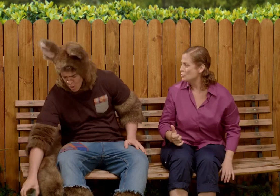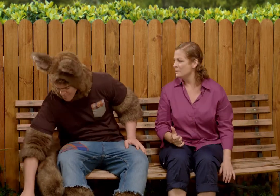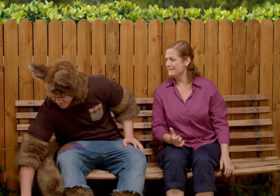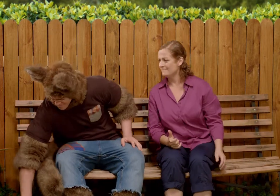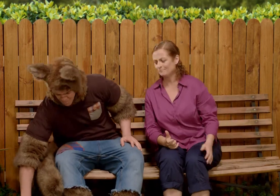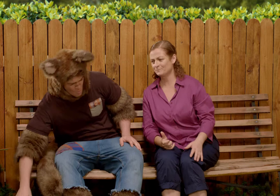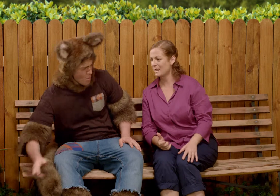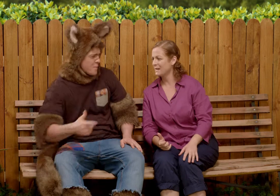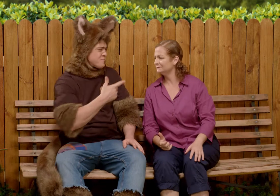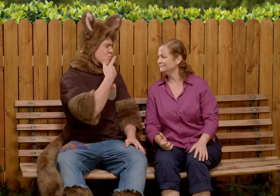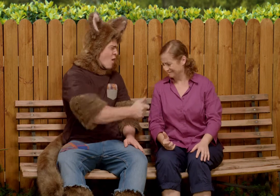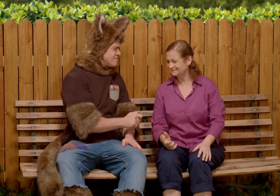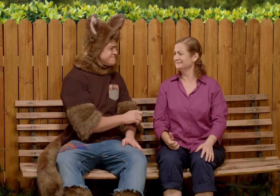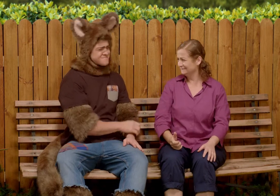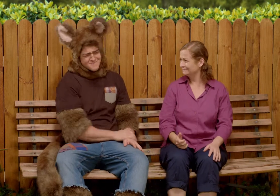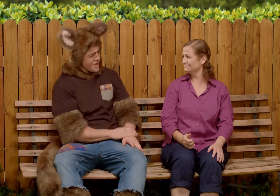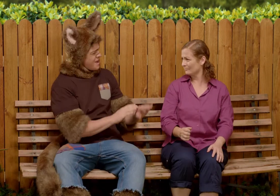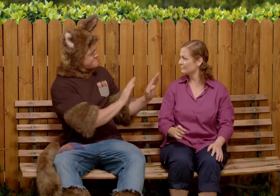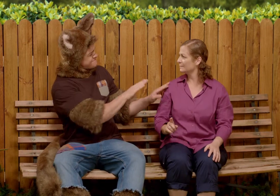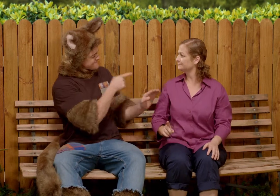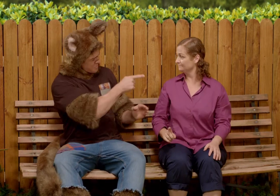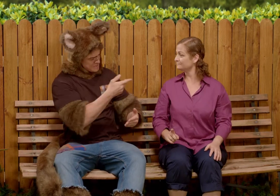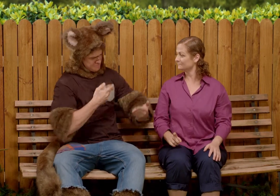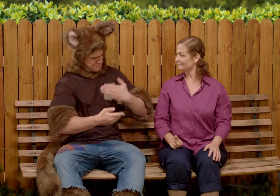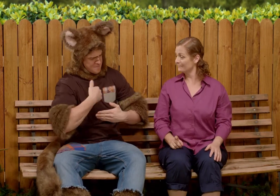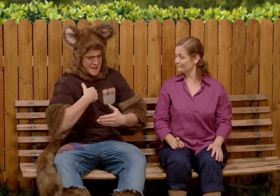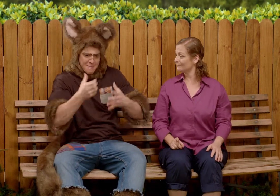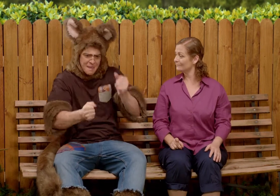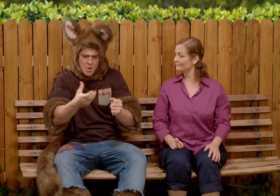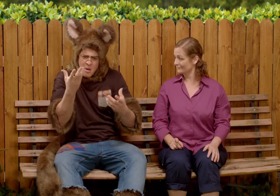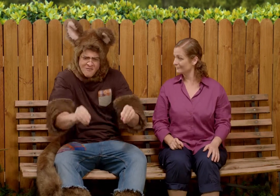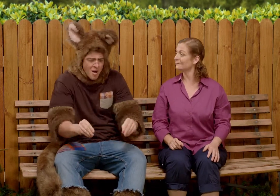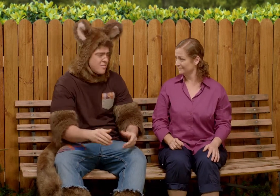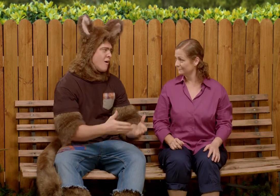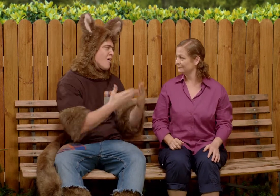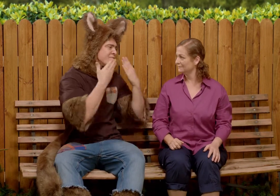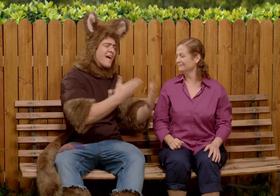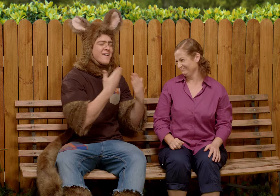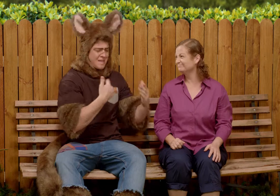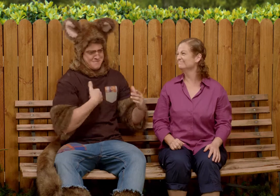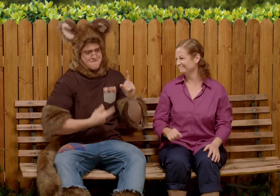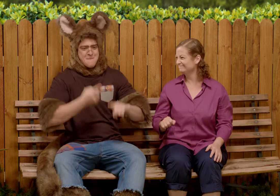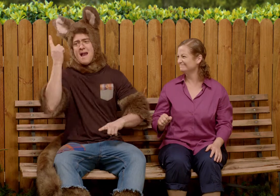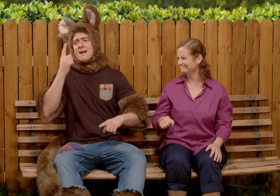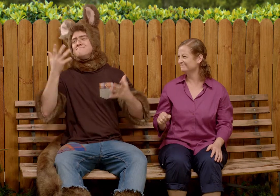That was delicious. That was delicious! Sally, thank you so much for explaining to me where milk comes from.